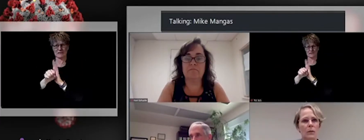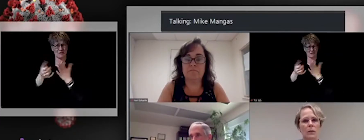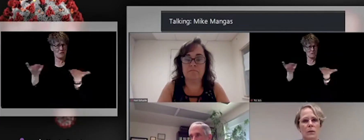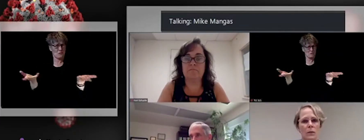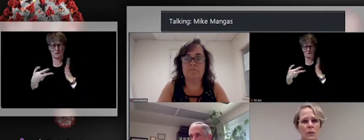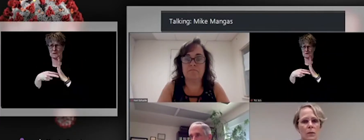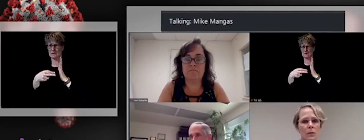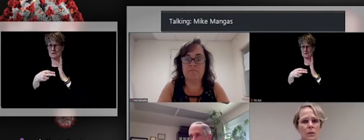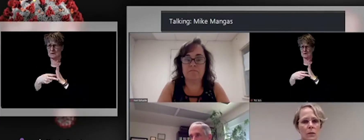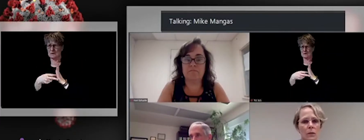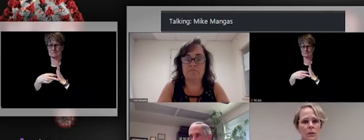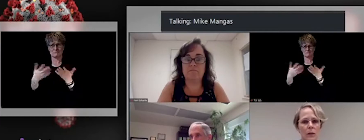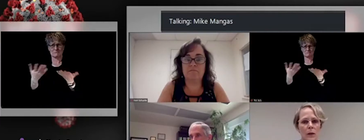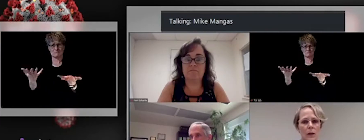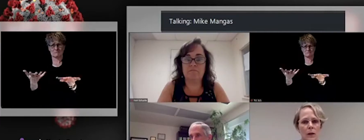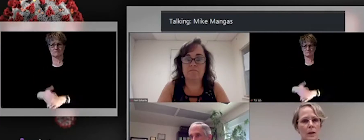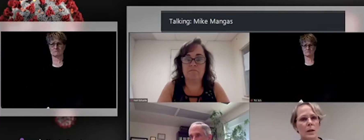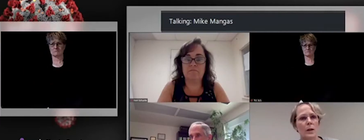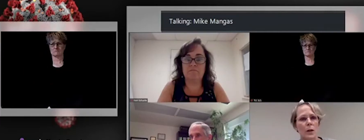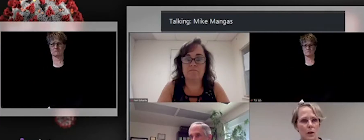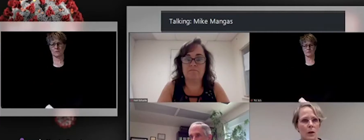I guess that's three questions.